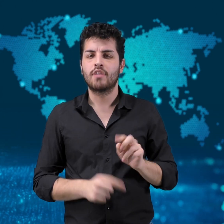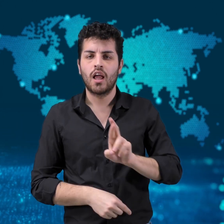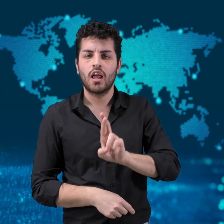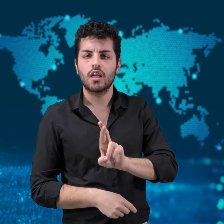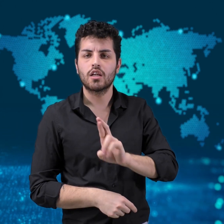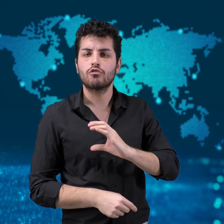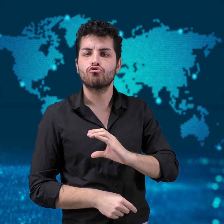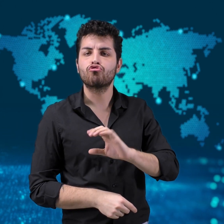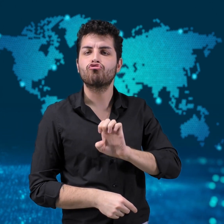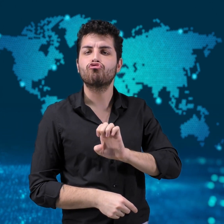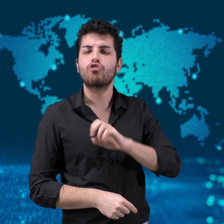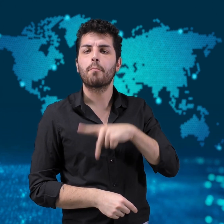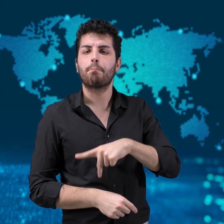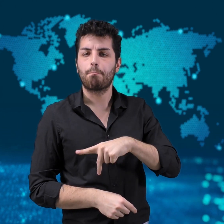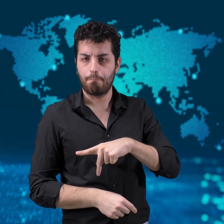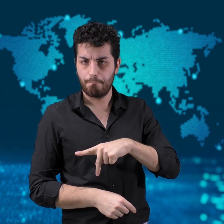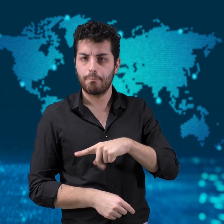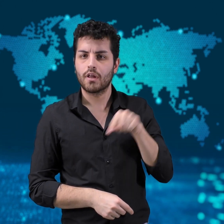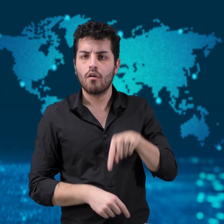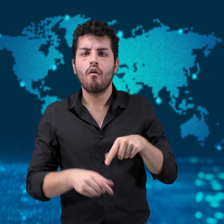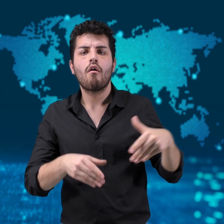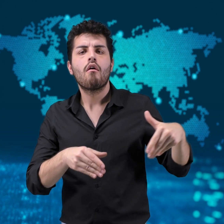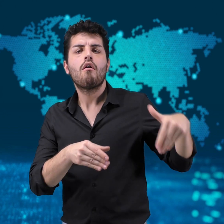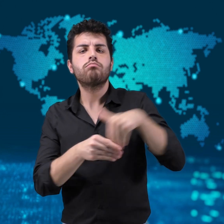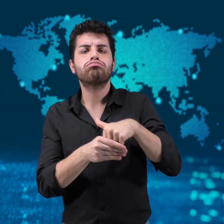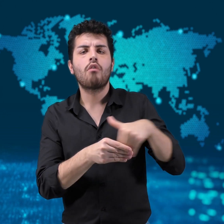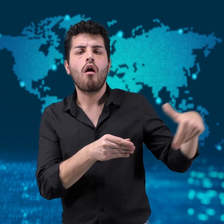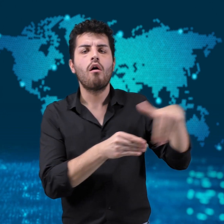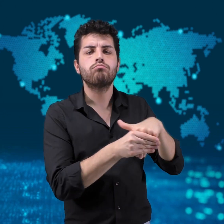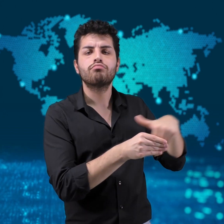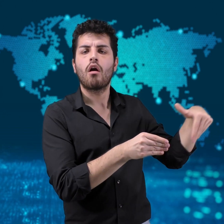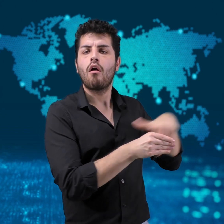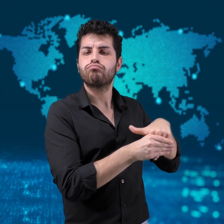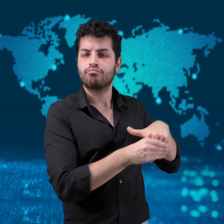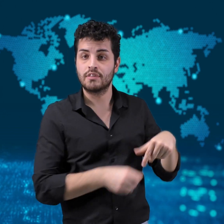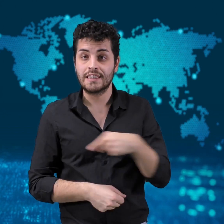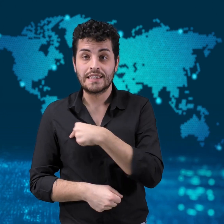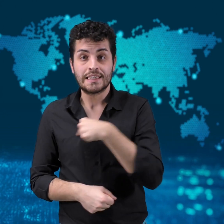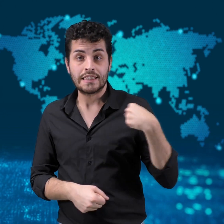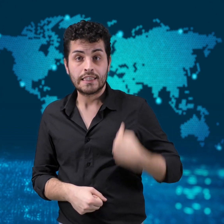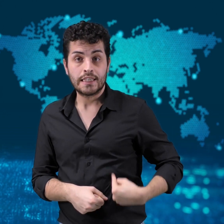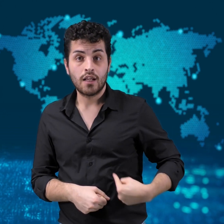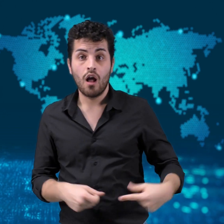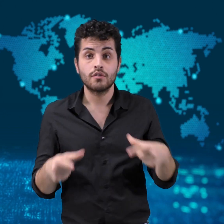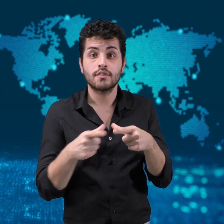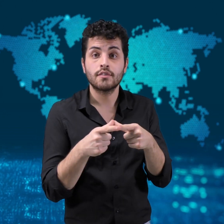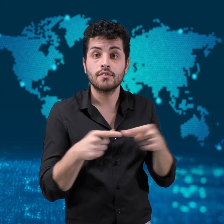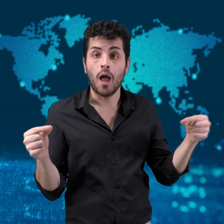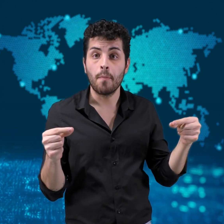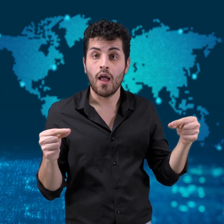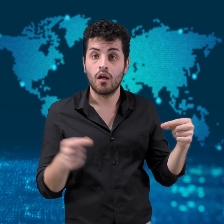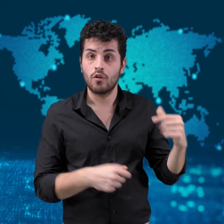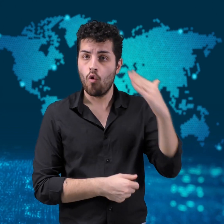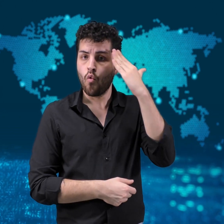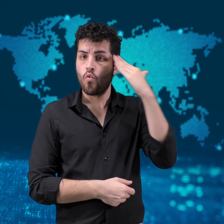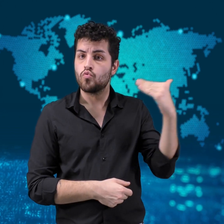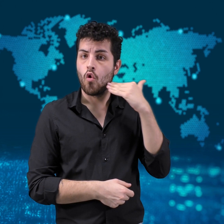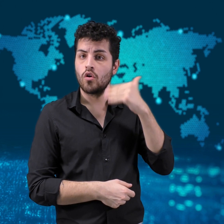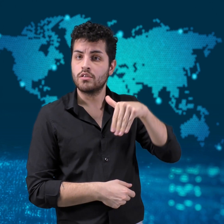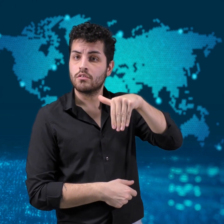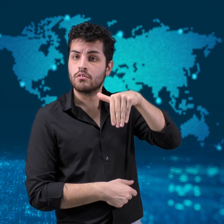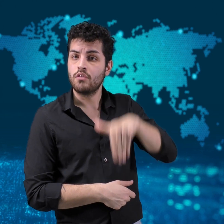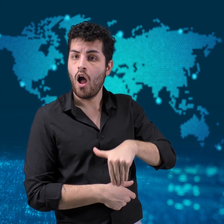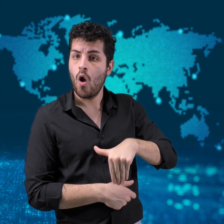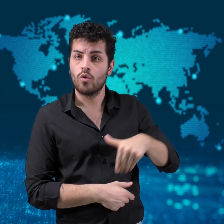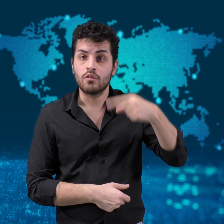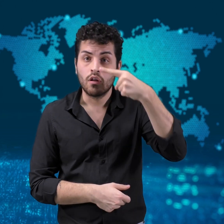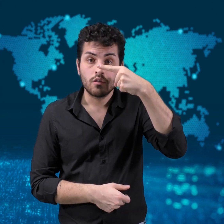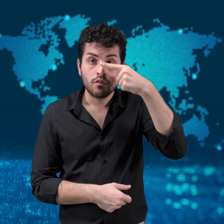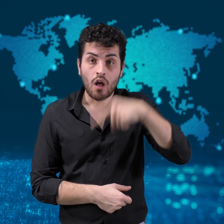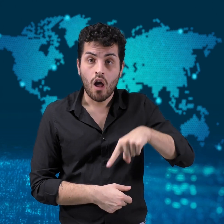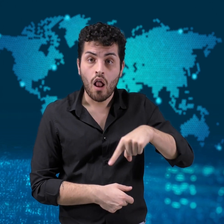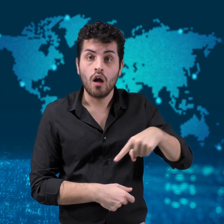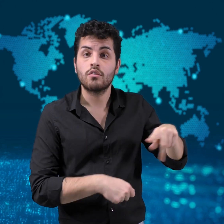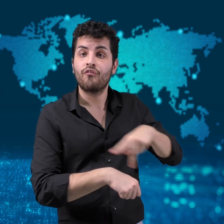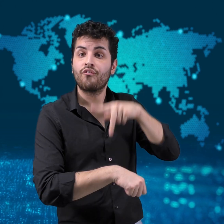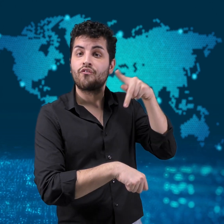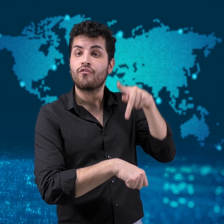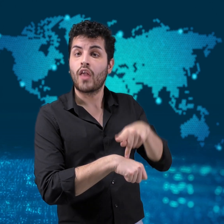or RCEP, includes China, Japan, South Korea, Thailand,